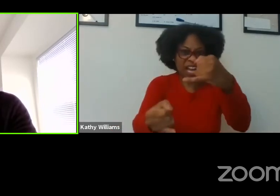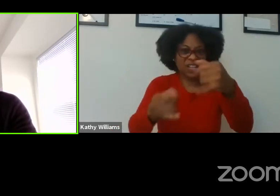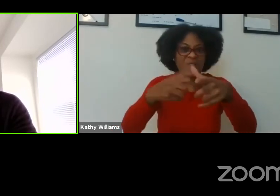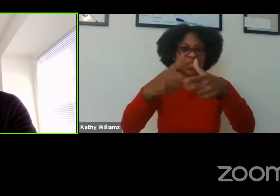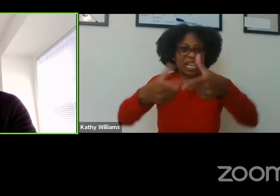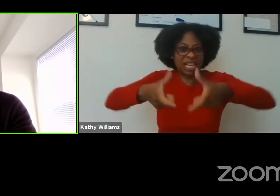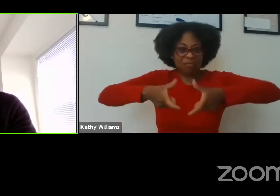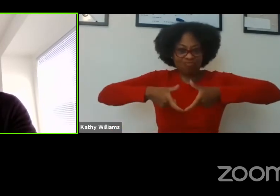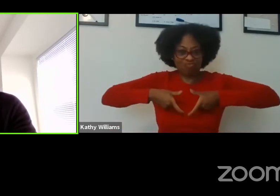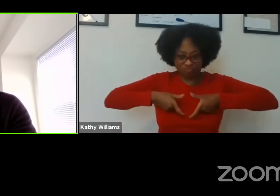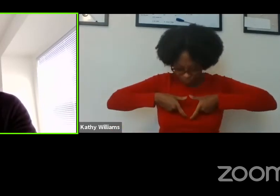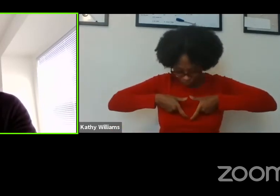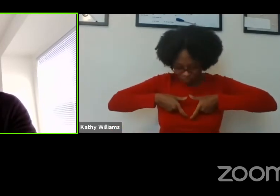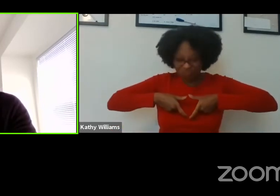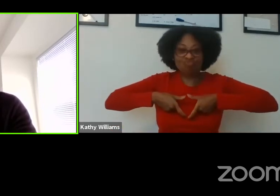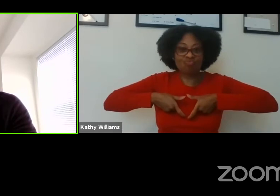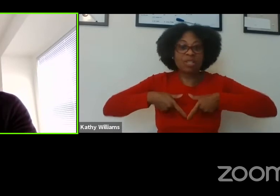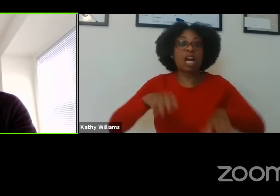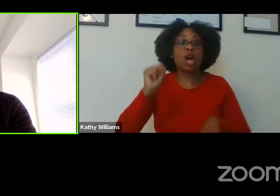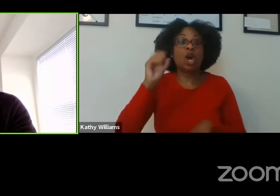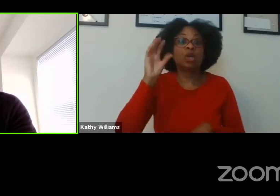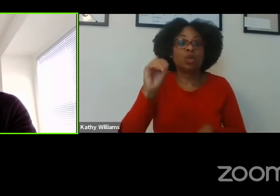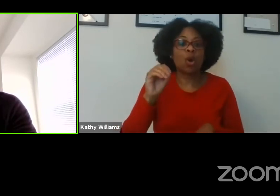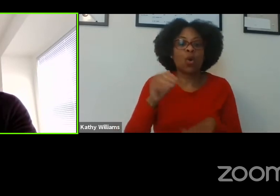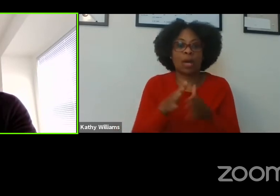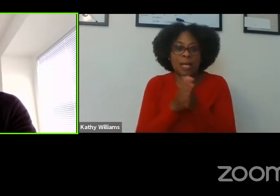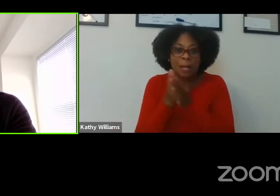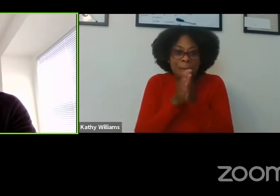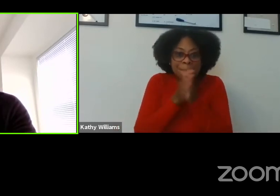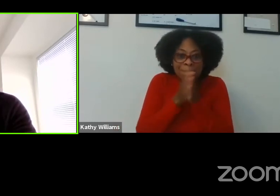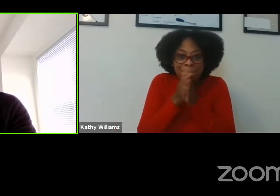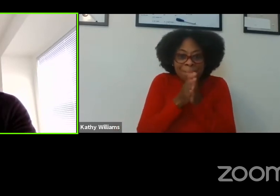But I get in the blocks, and I try to focus, and